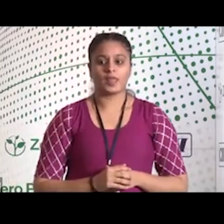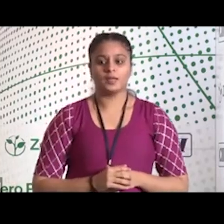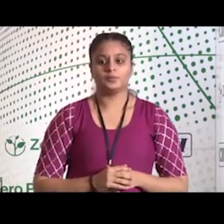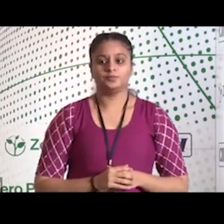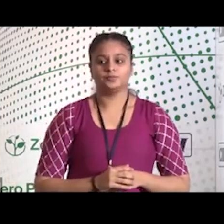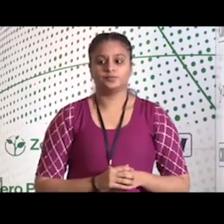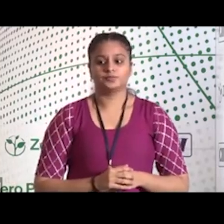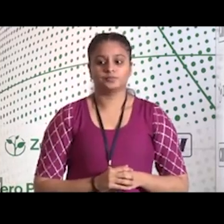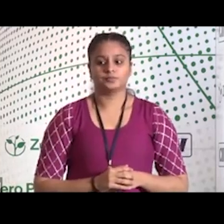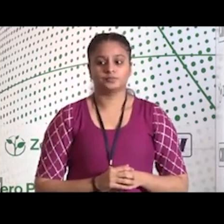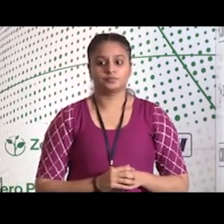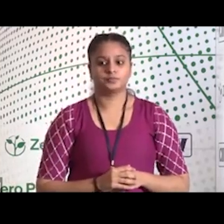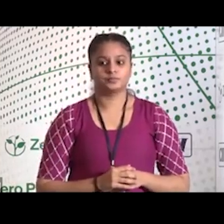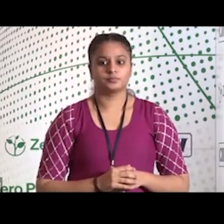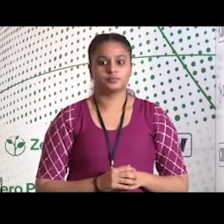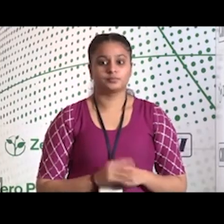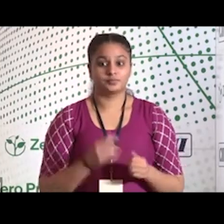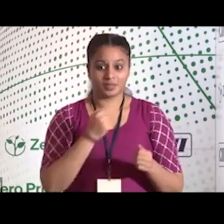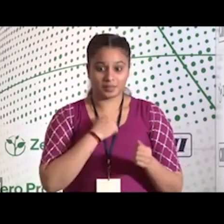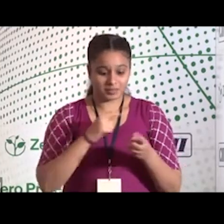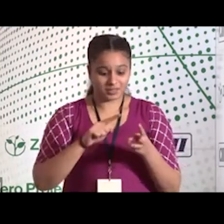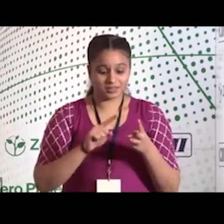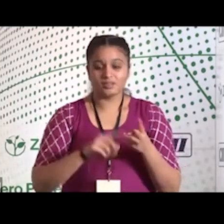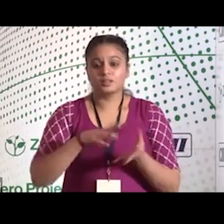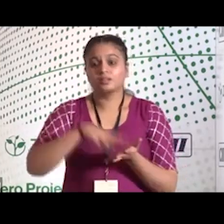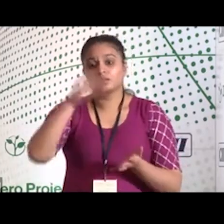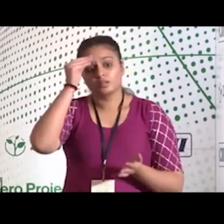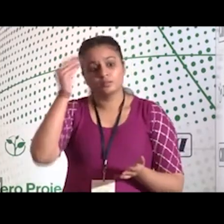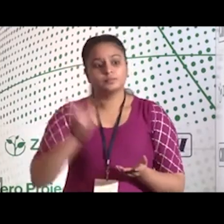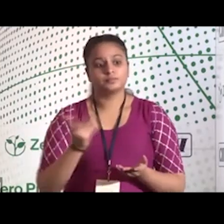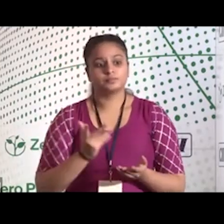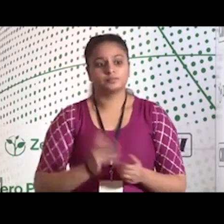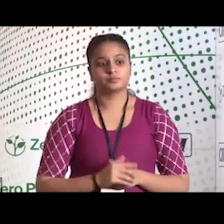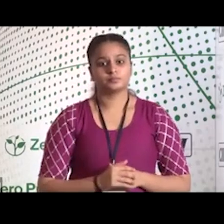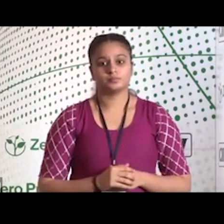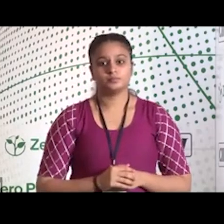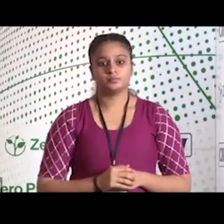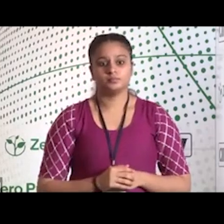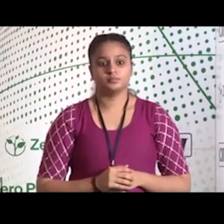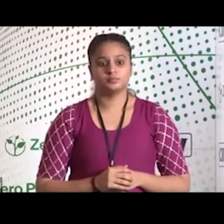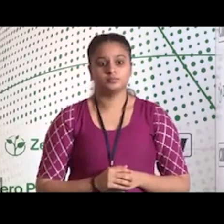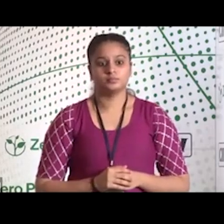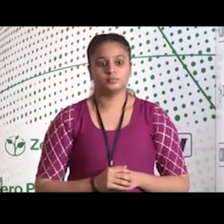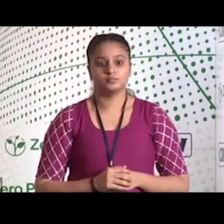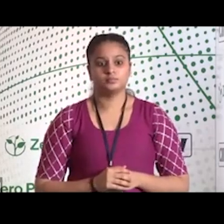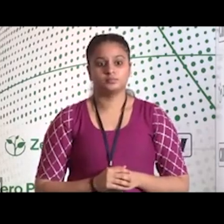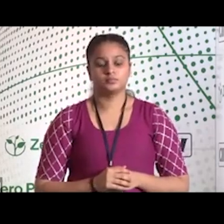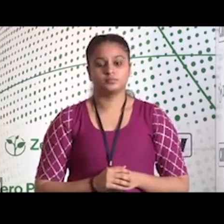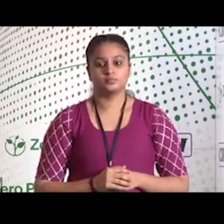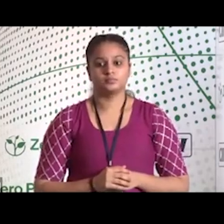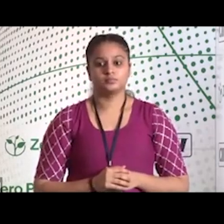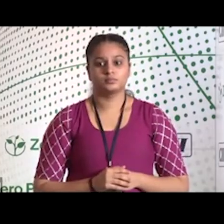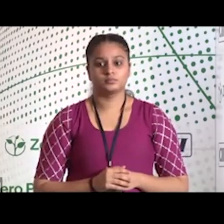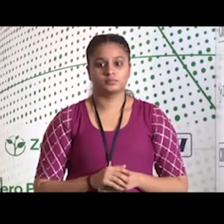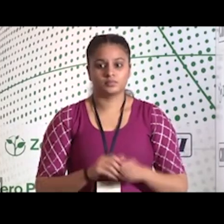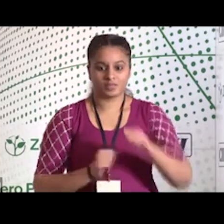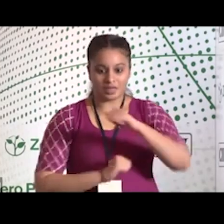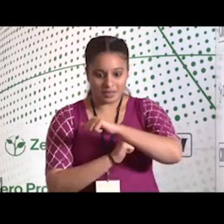And so I think my time learning is building, you know, building bridges, building collaborative spaces.